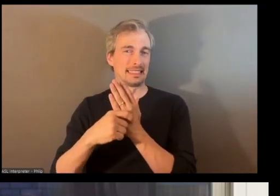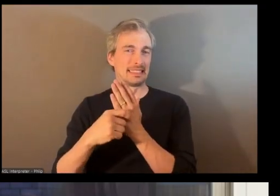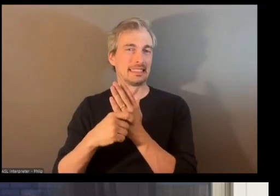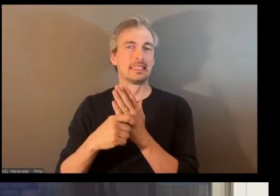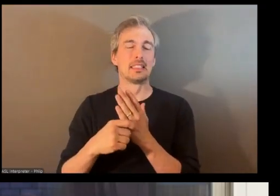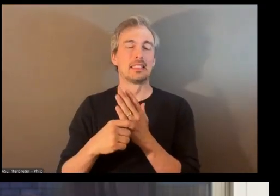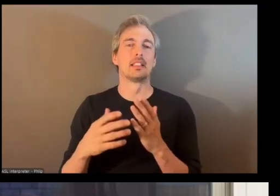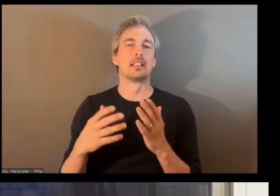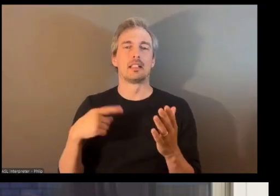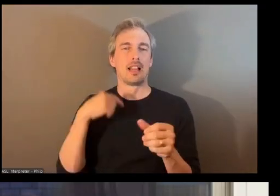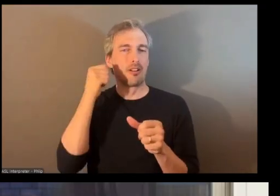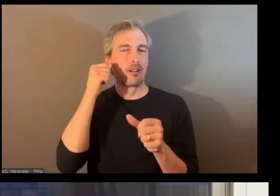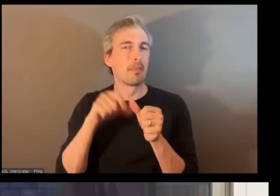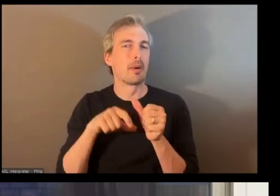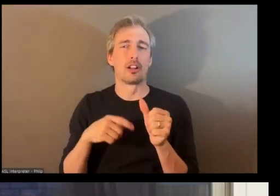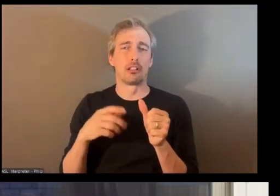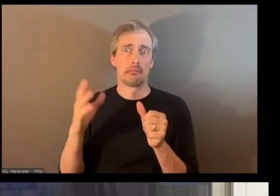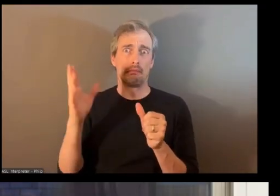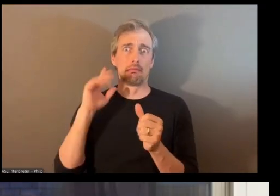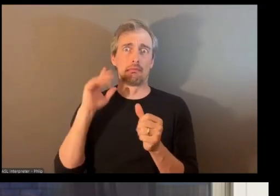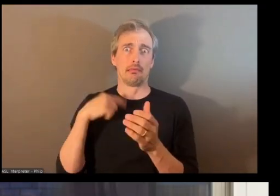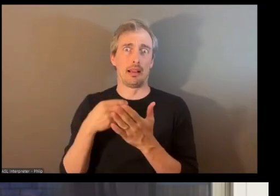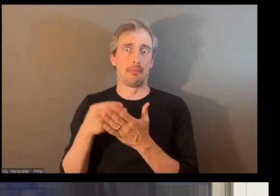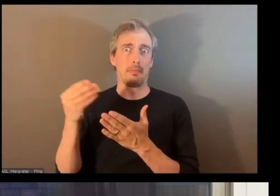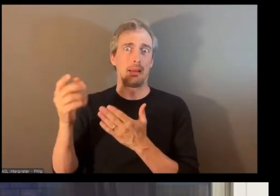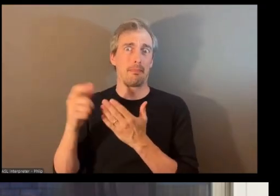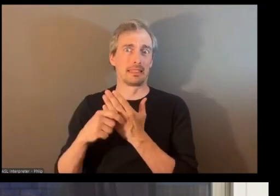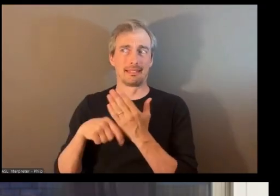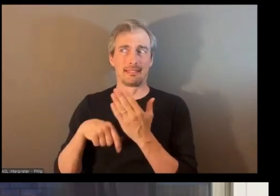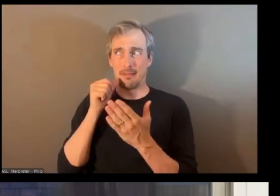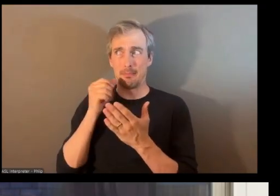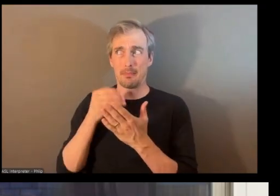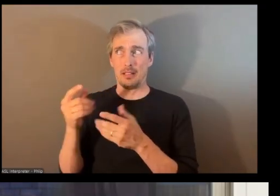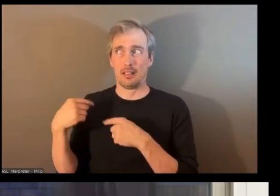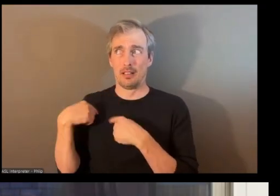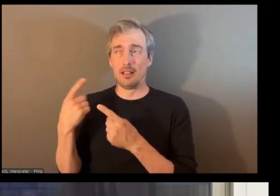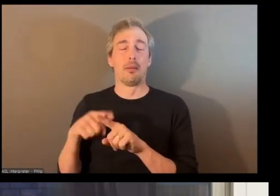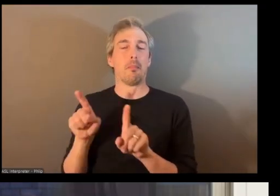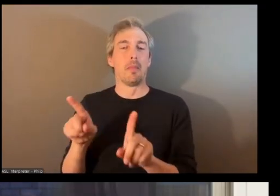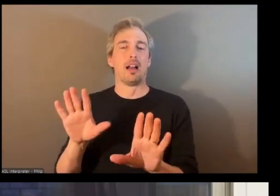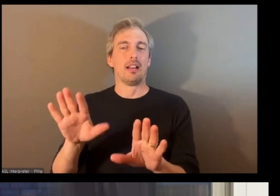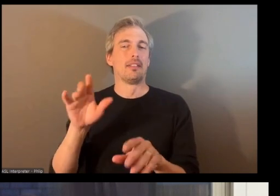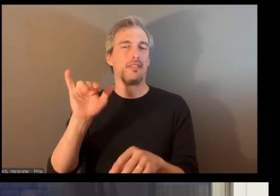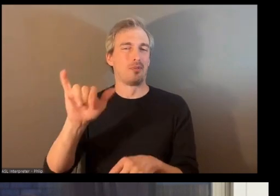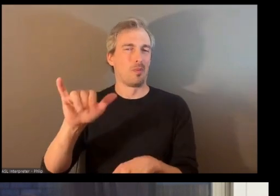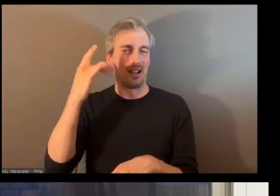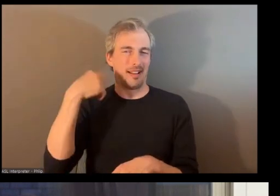But it had... Let's say the heading in big letters, in the middle of the page.